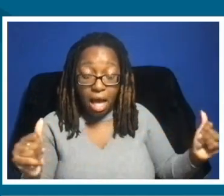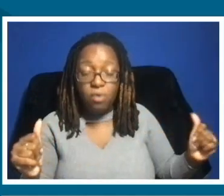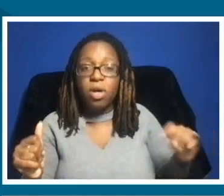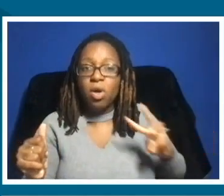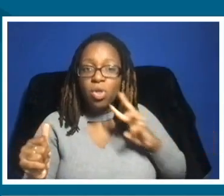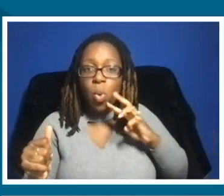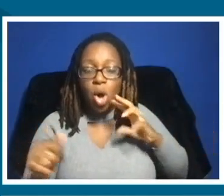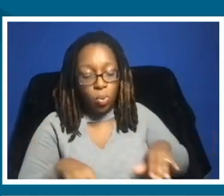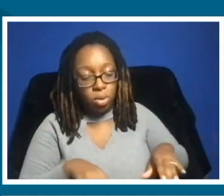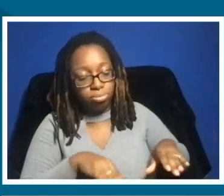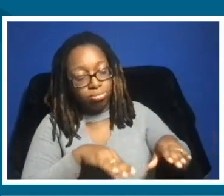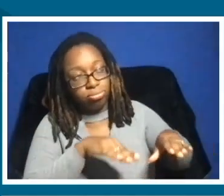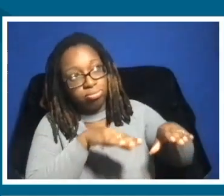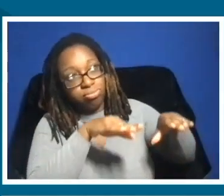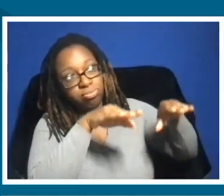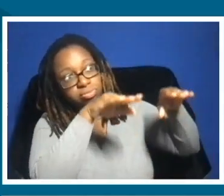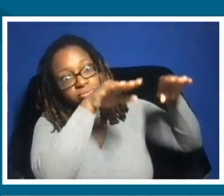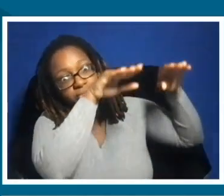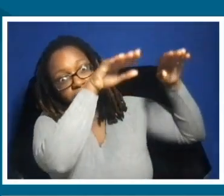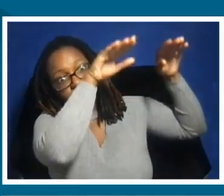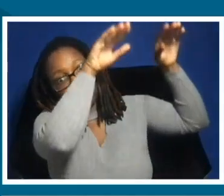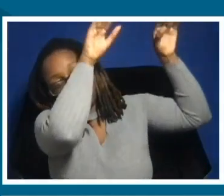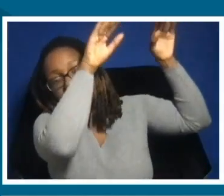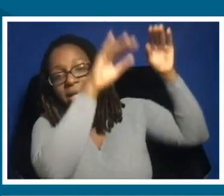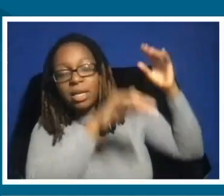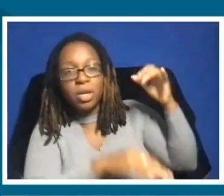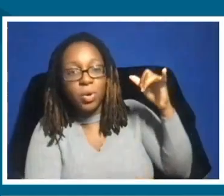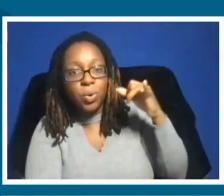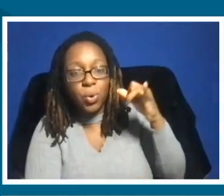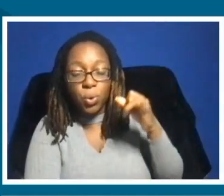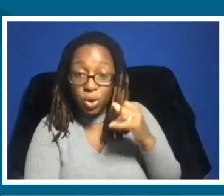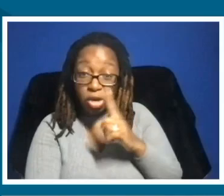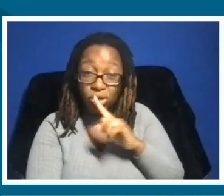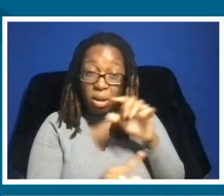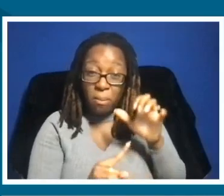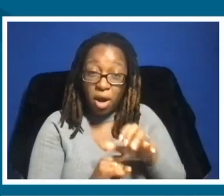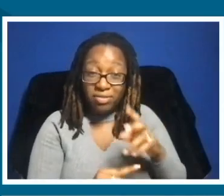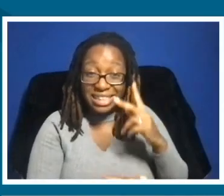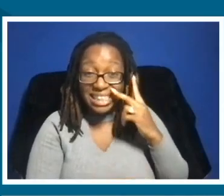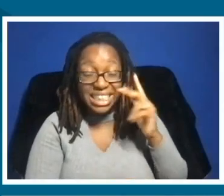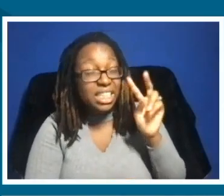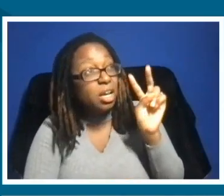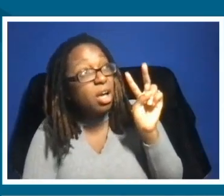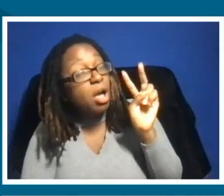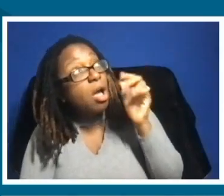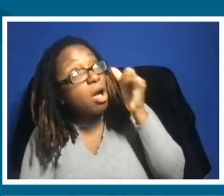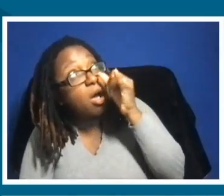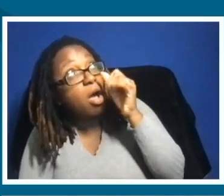wow how powerful that is to see